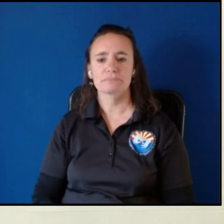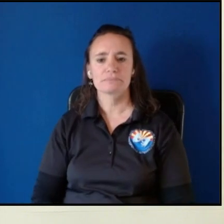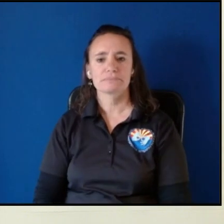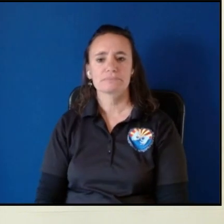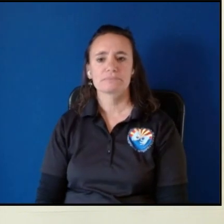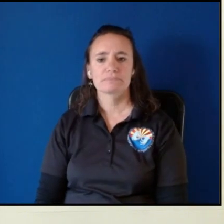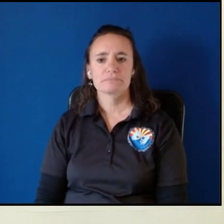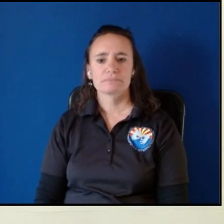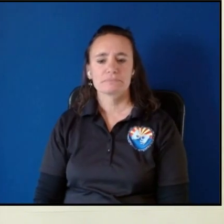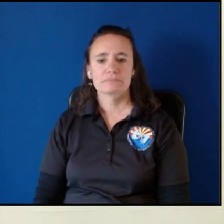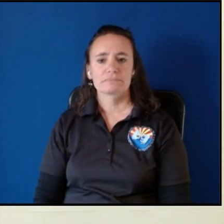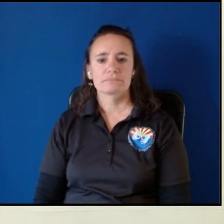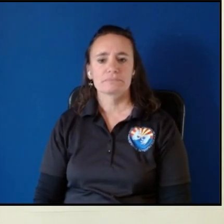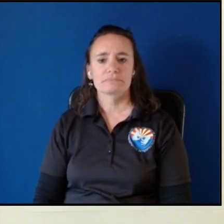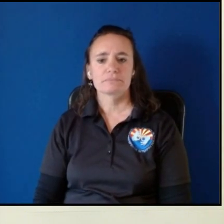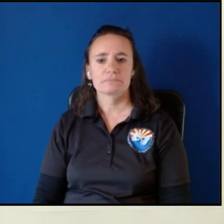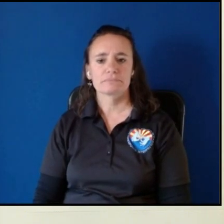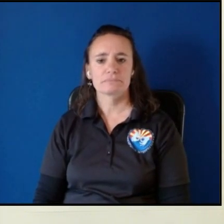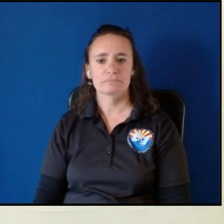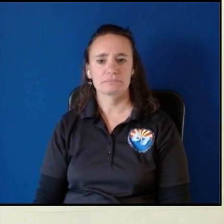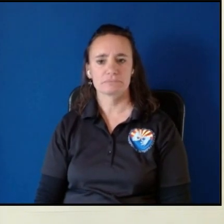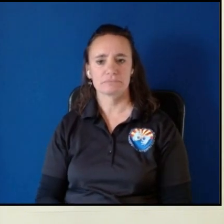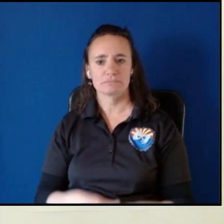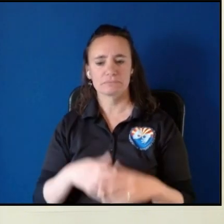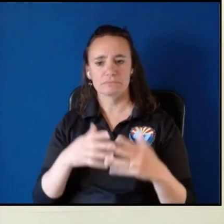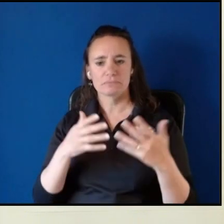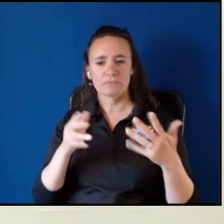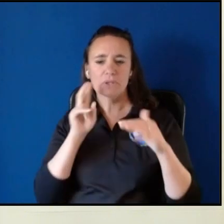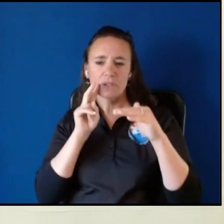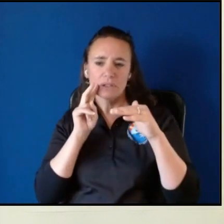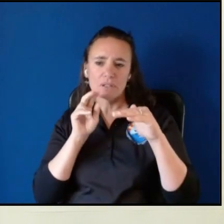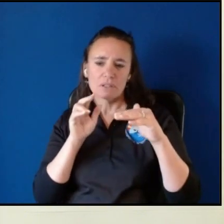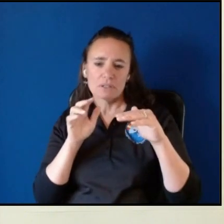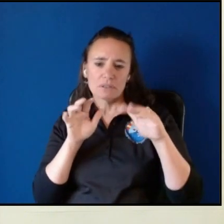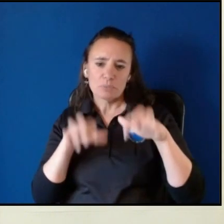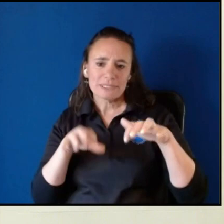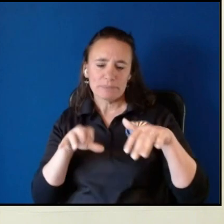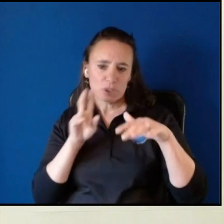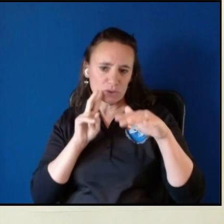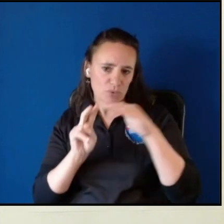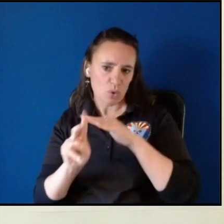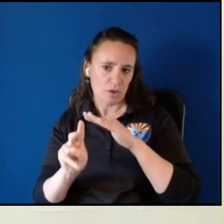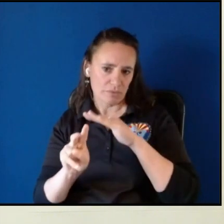What we're seeing here is our precipitation forecast, right? This is this is not what we know is going to happen but